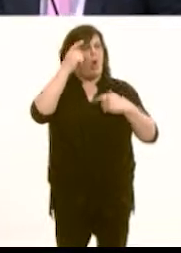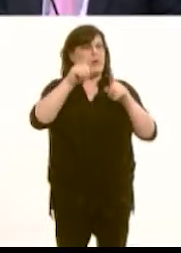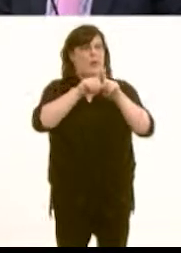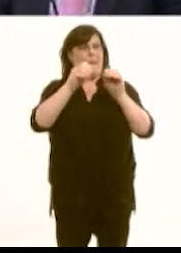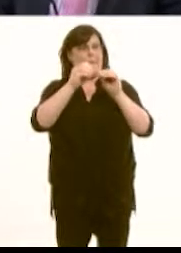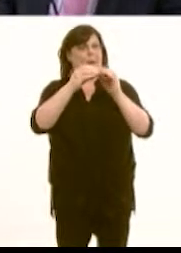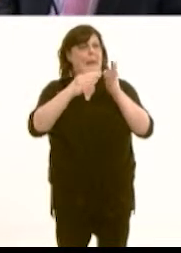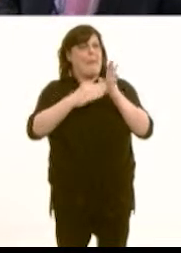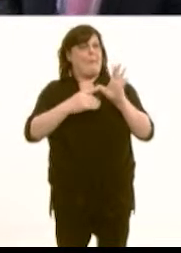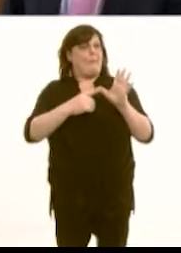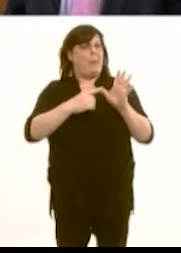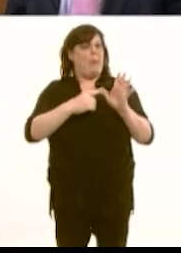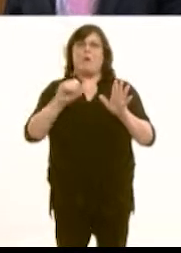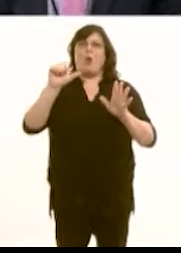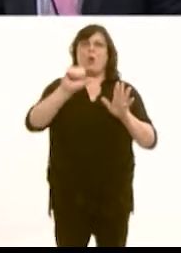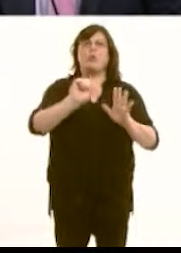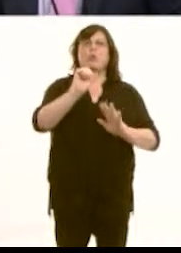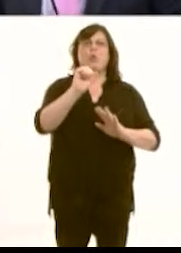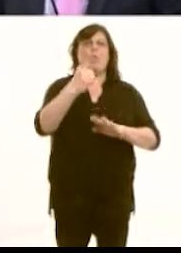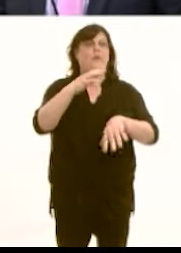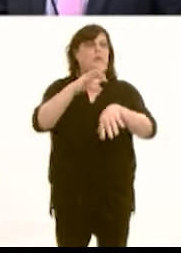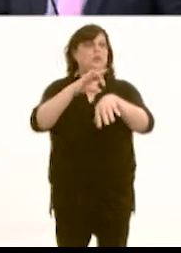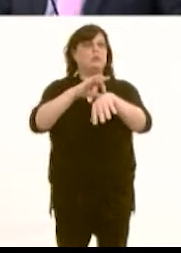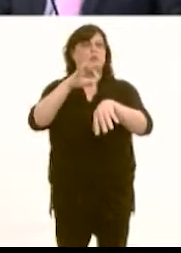There are 102 GP practices in the north of Wales.